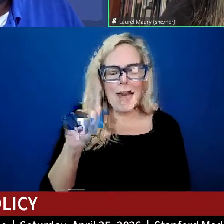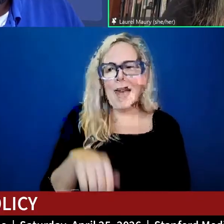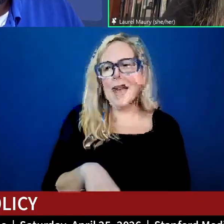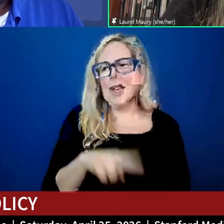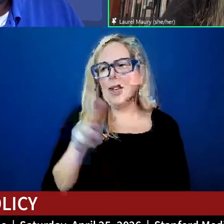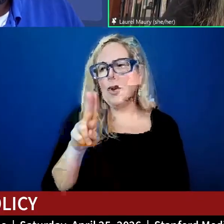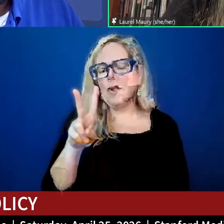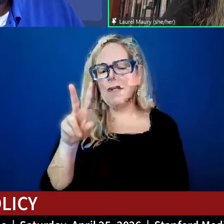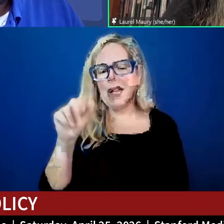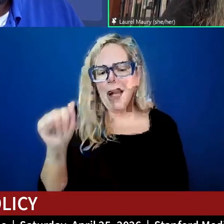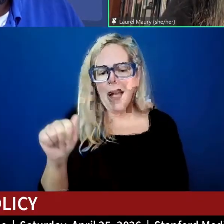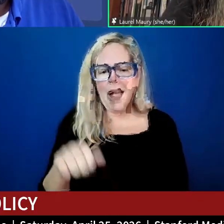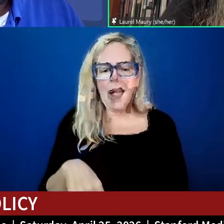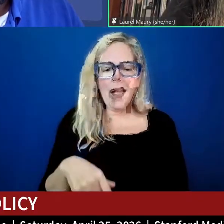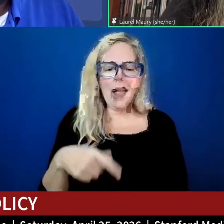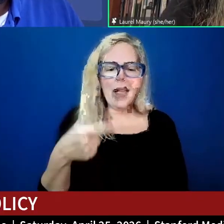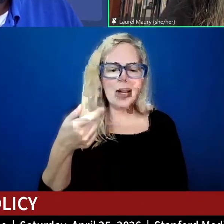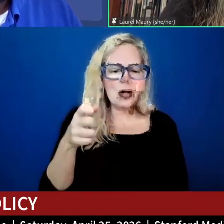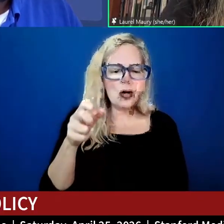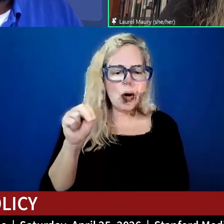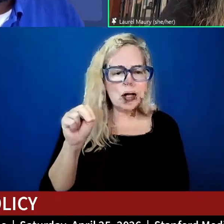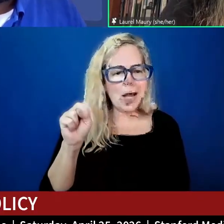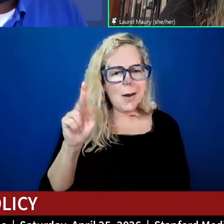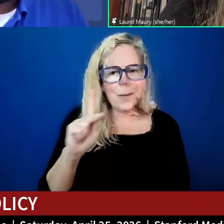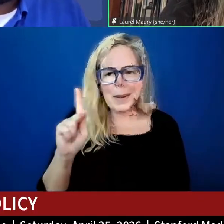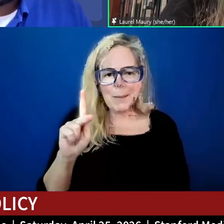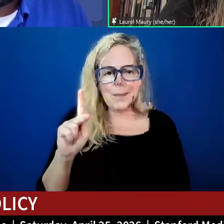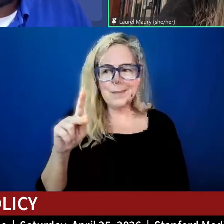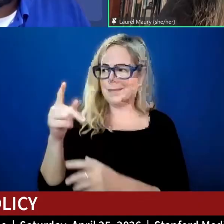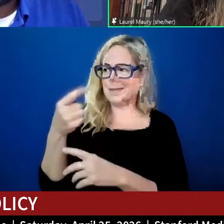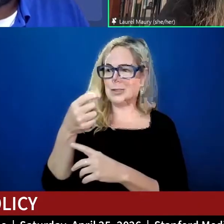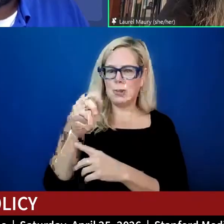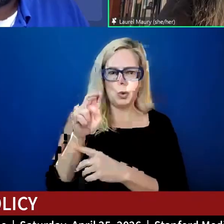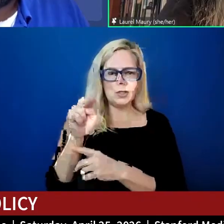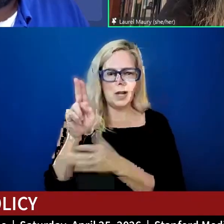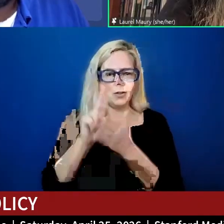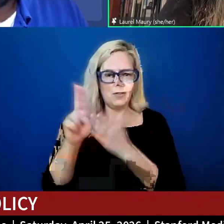the Georgetown people actually wrote an article about this. A great way to find out a lot of